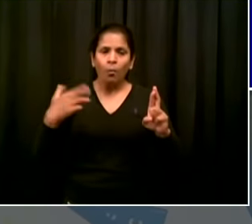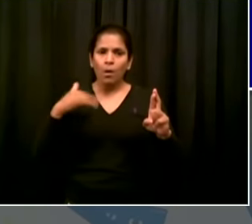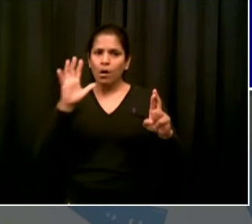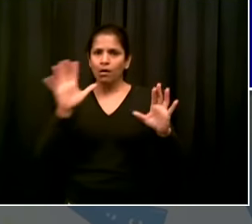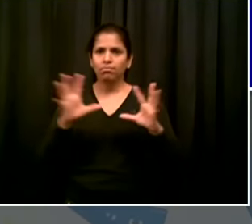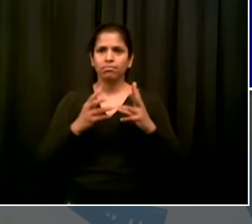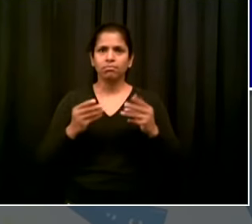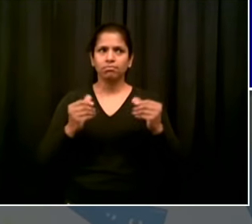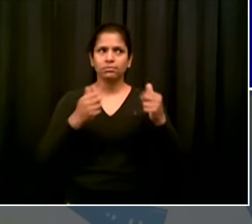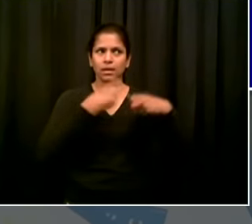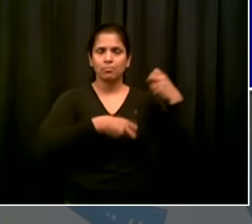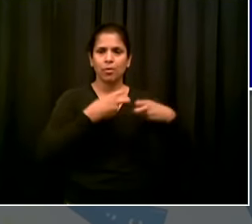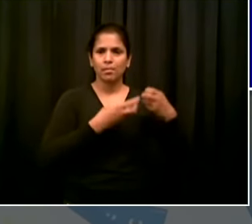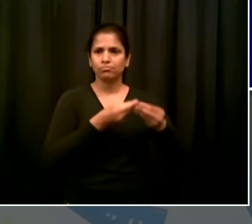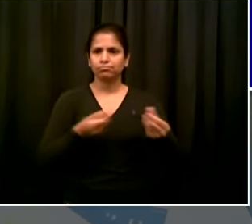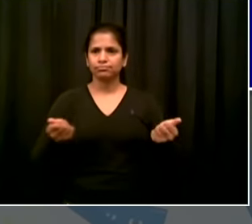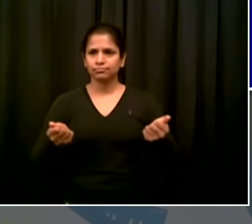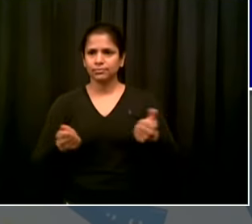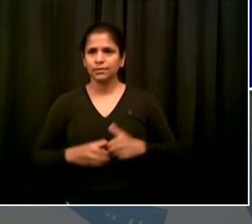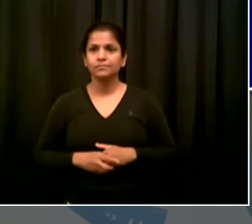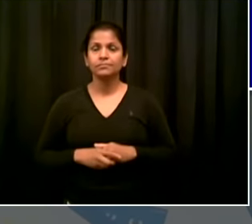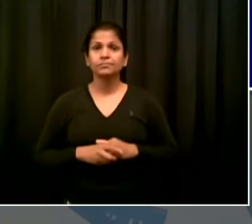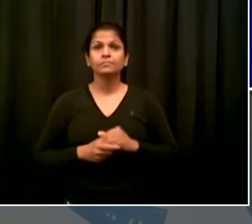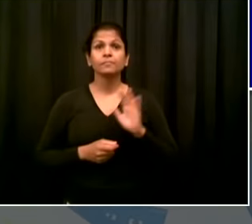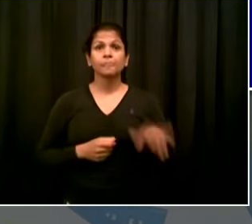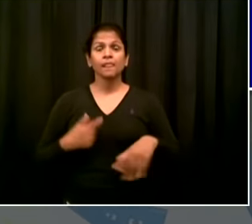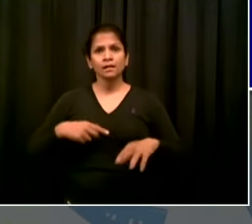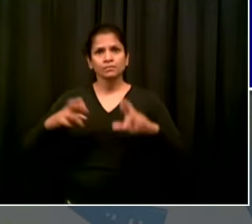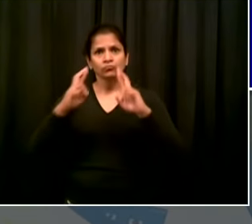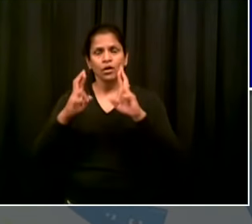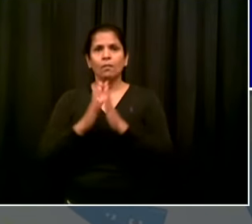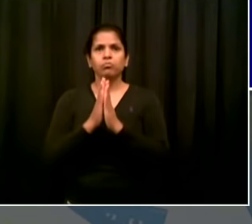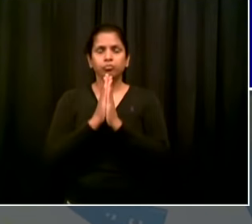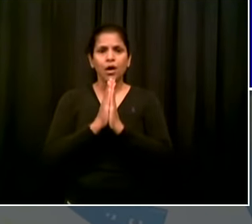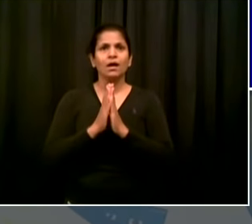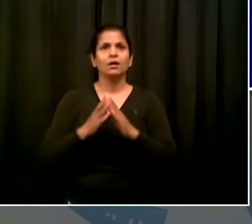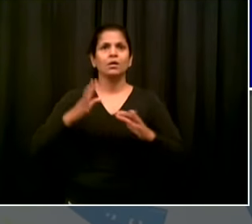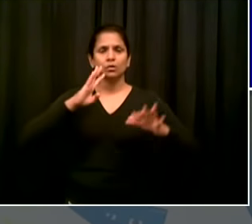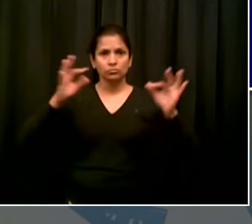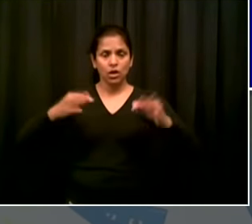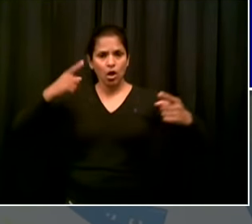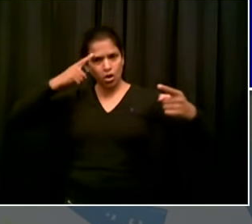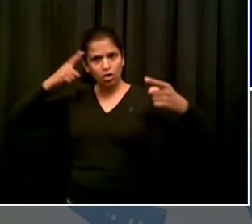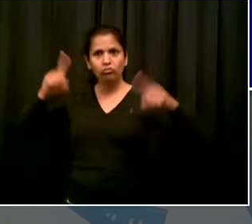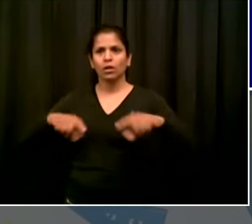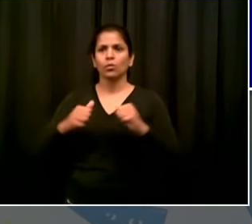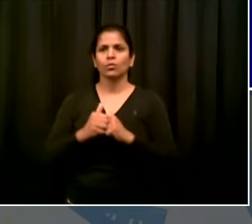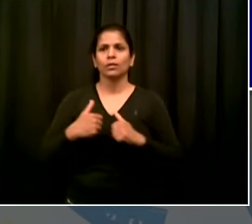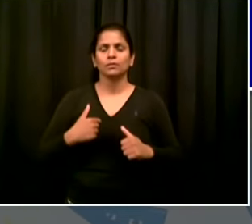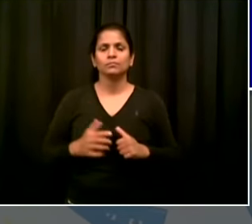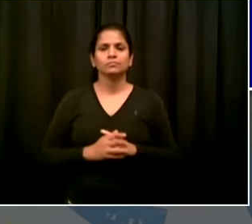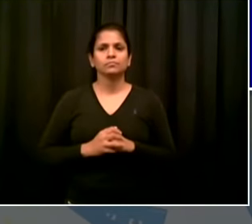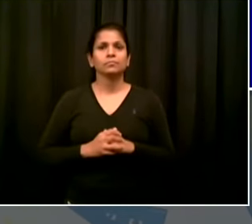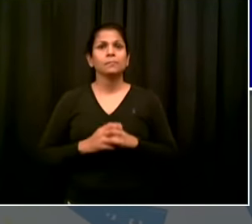UP THE NEW YORK CITY RESPONSE RATE FOR THE GOOD OF ALL BUT SOMETHING IMPORTANT HAPPENED LAST